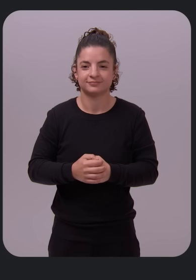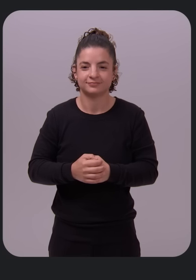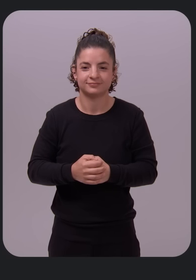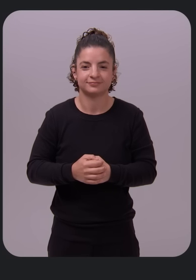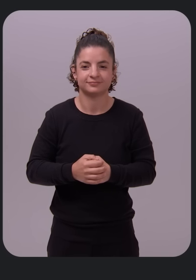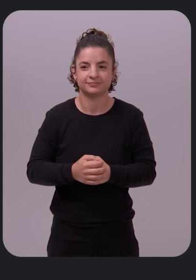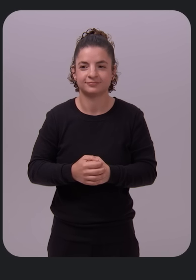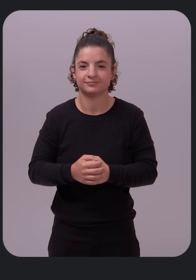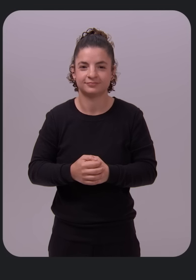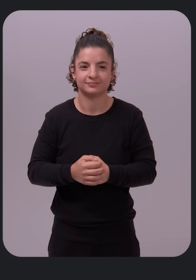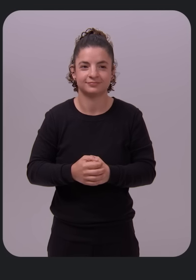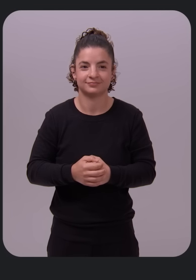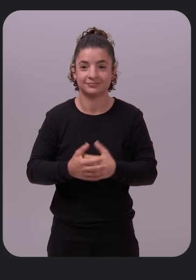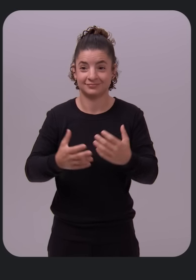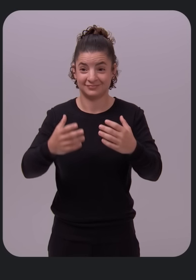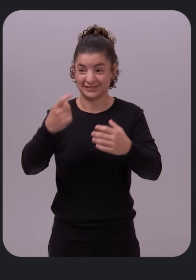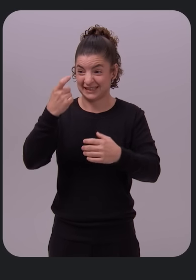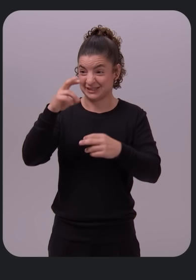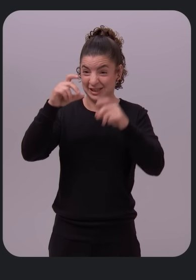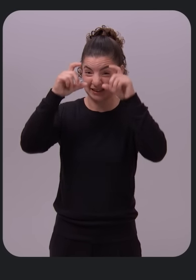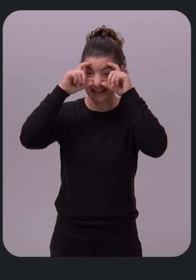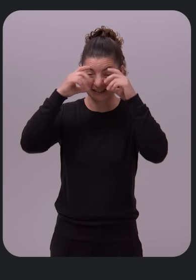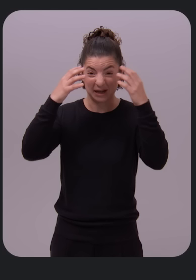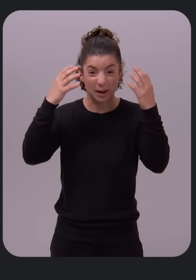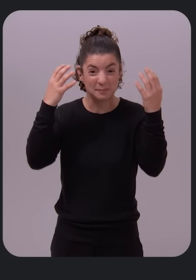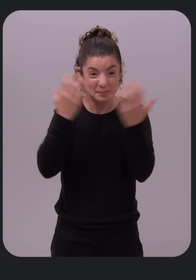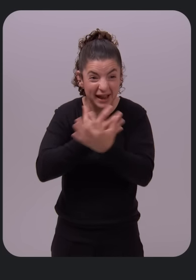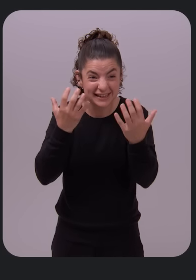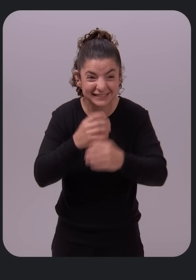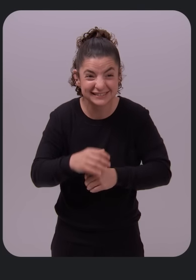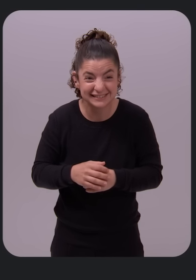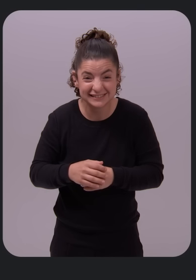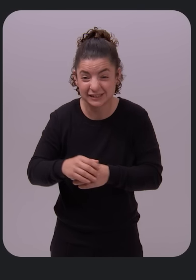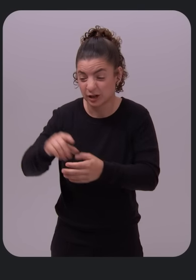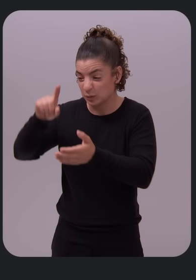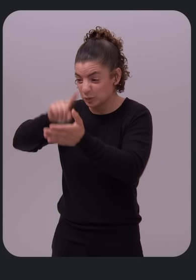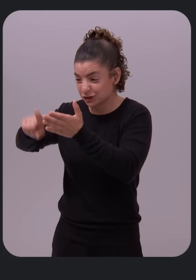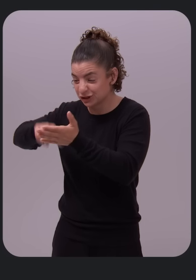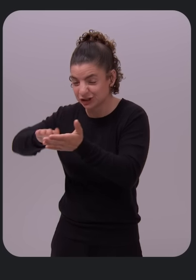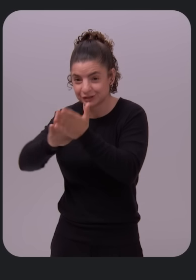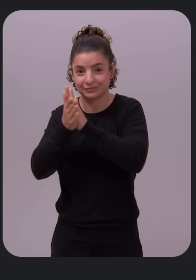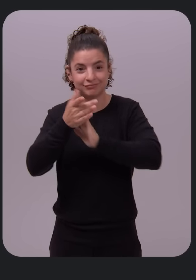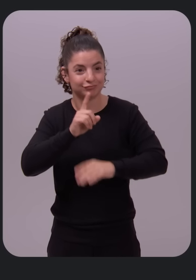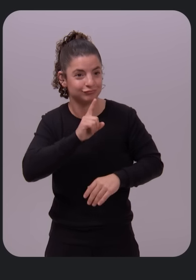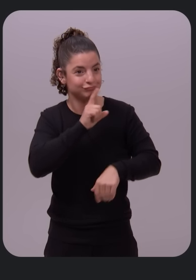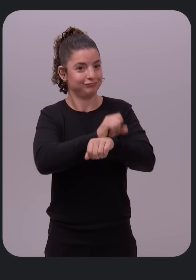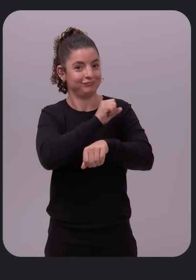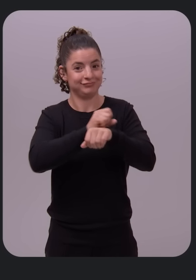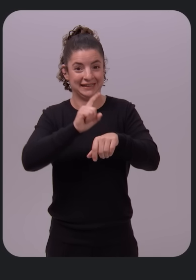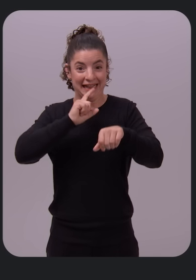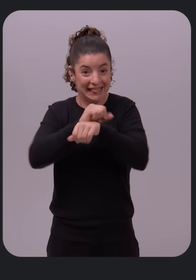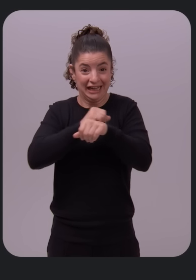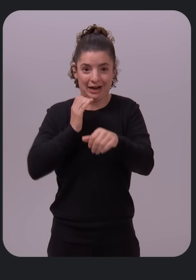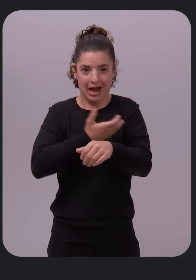Those XR glasses are amazing, research to reality, literally right in front of our eyes.